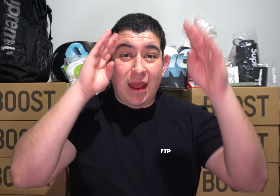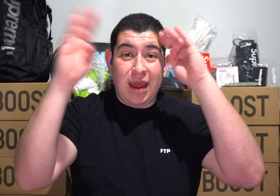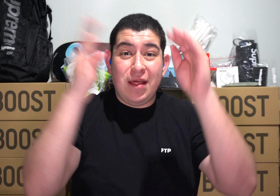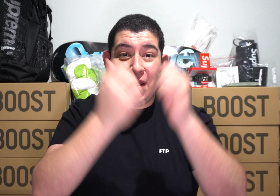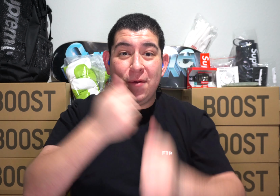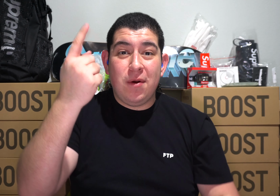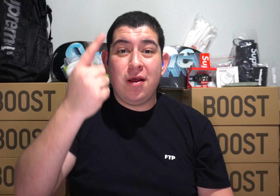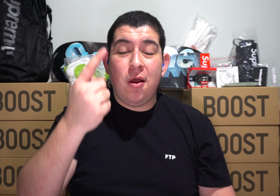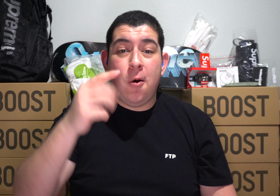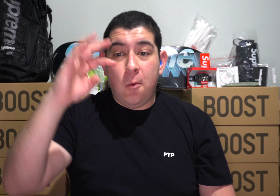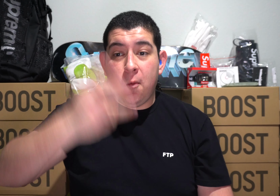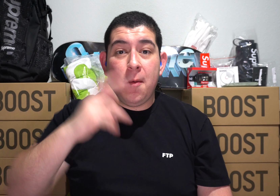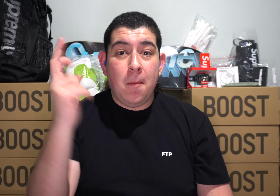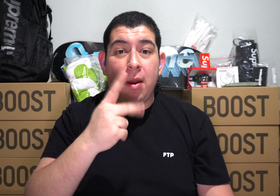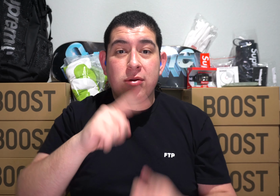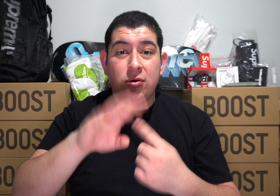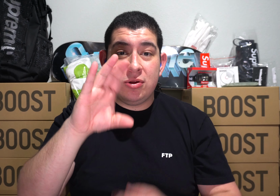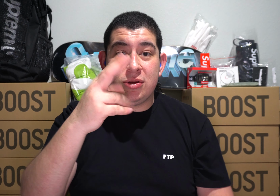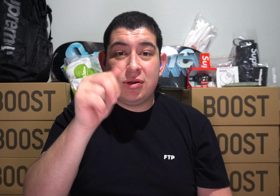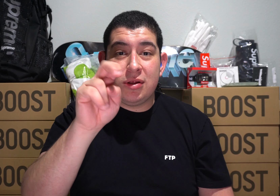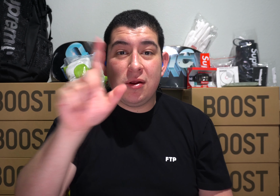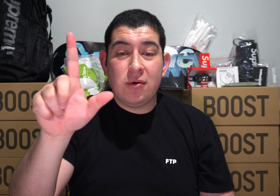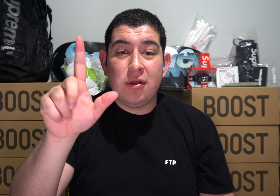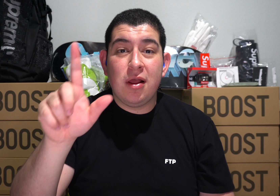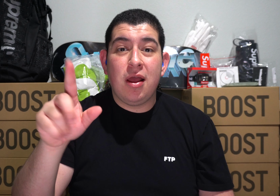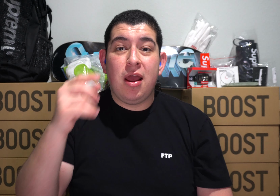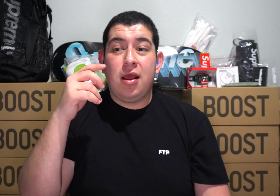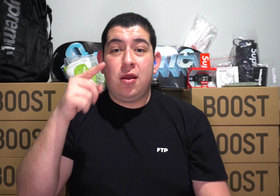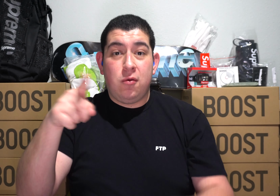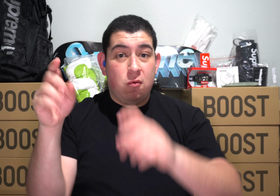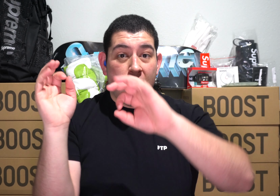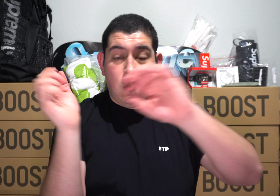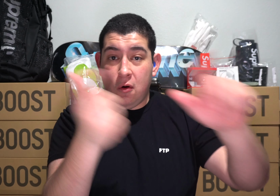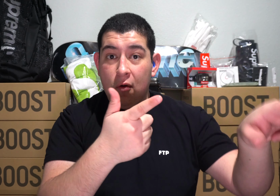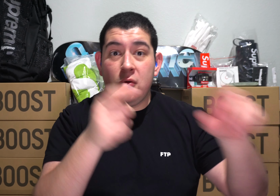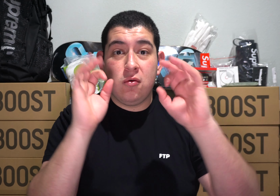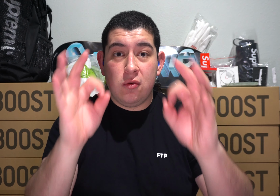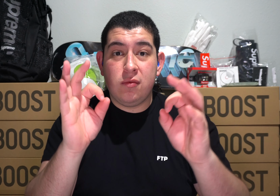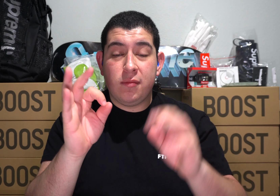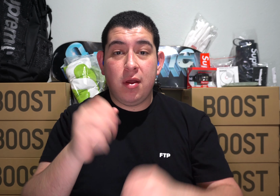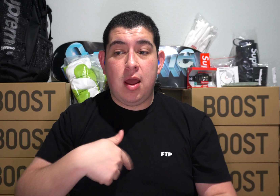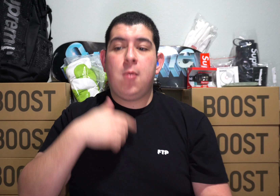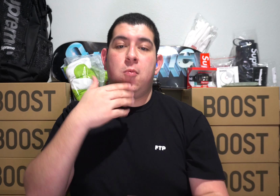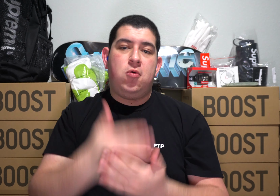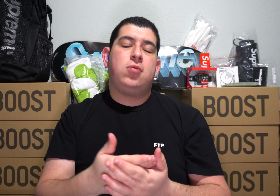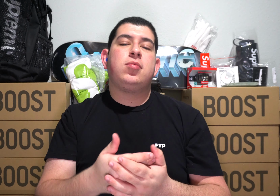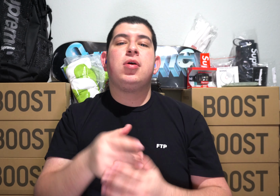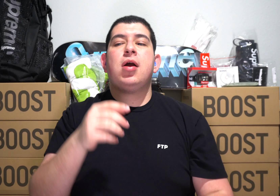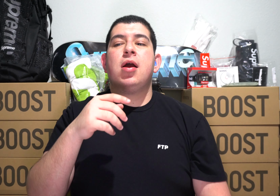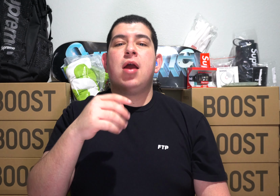Hello everyone! Welcome back to the channel. I hope you guys are doing good. I’m good.